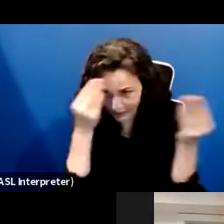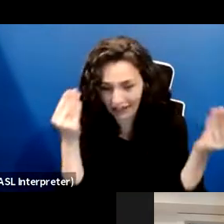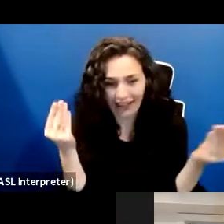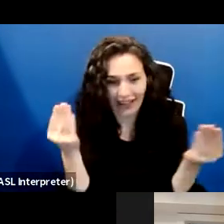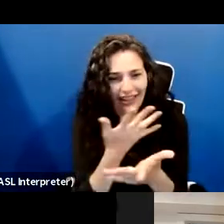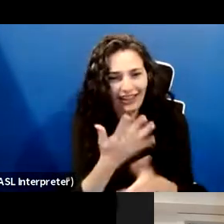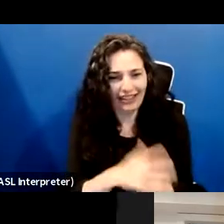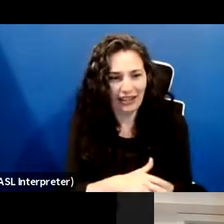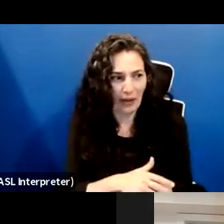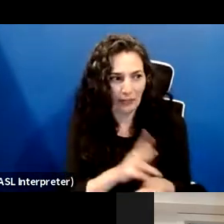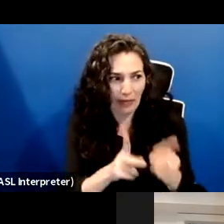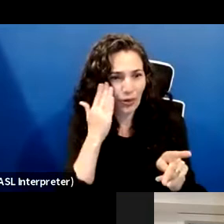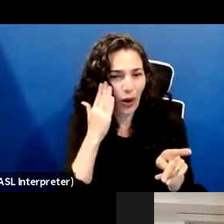and sort of let the cameras start rolling.